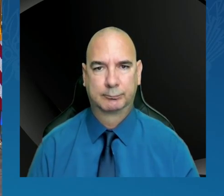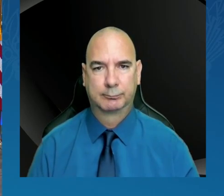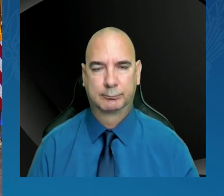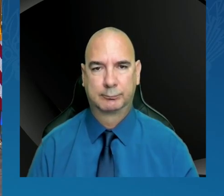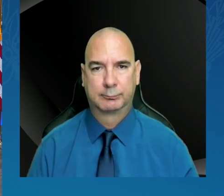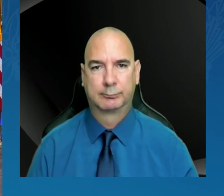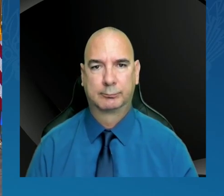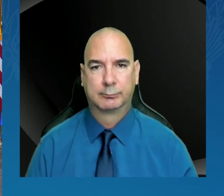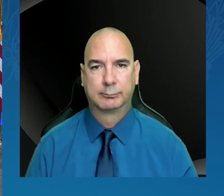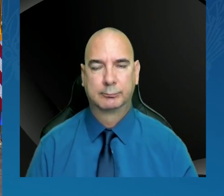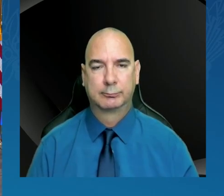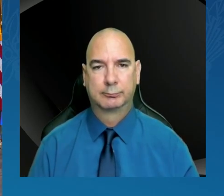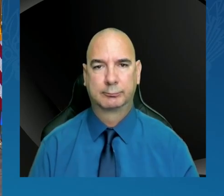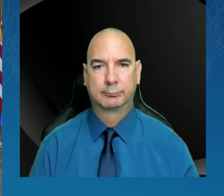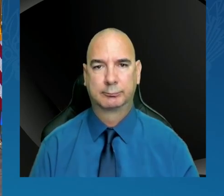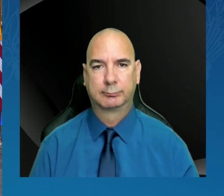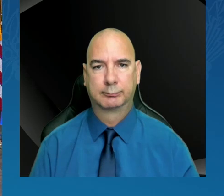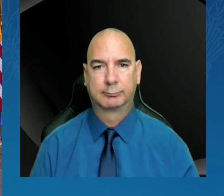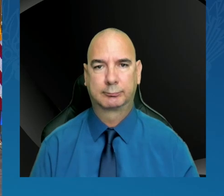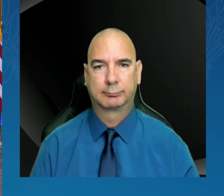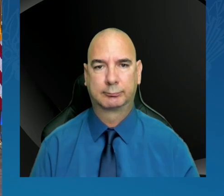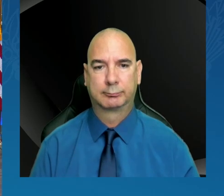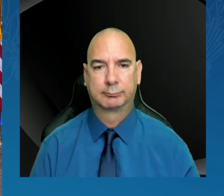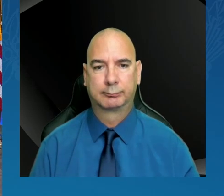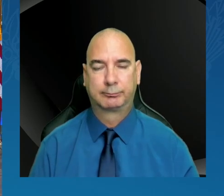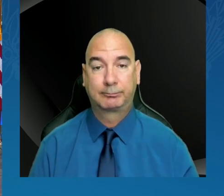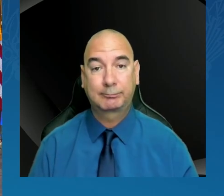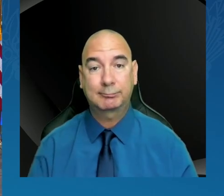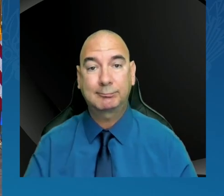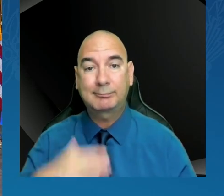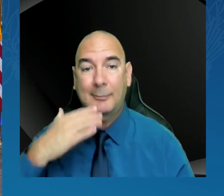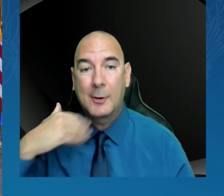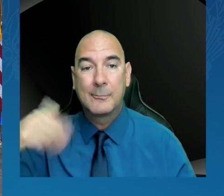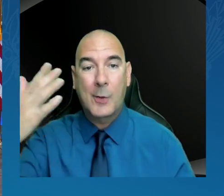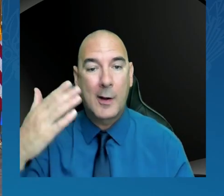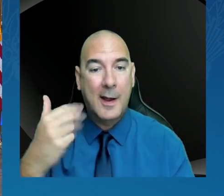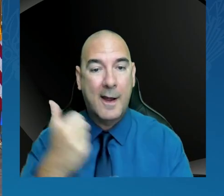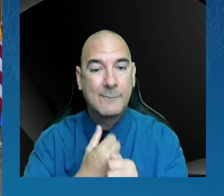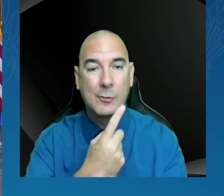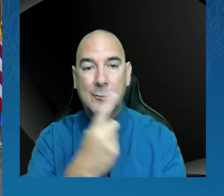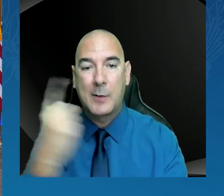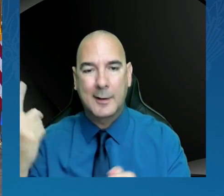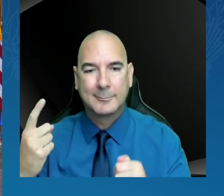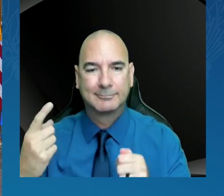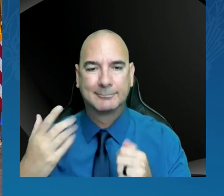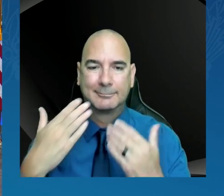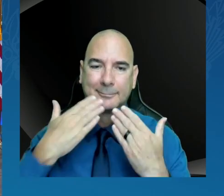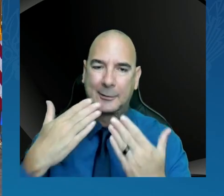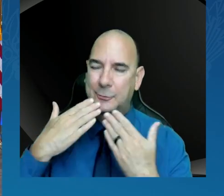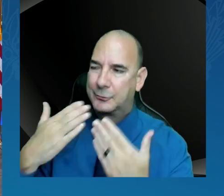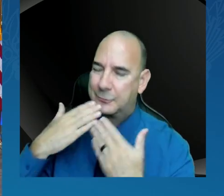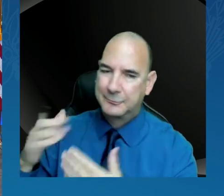The Vice President: Good morning, everyone. Good morning. Thank you, Se- -- Audience Member: Good morning! The Vice President: Good mor- good morning.